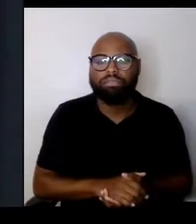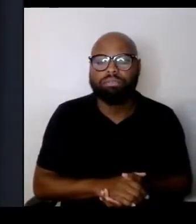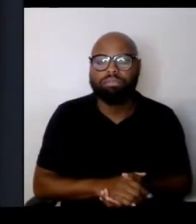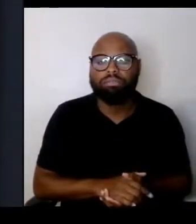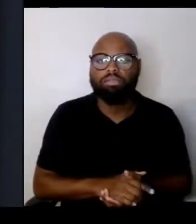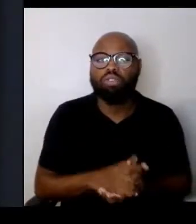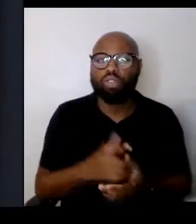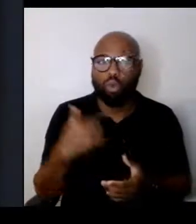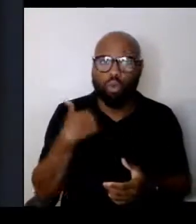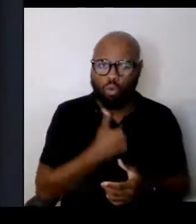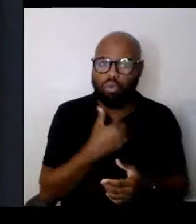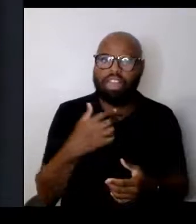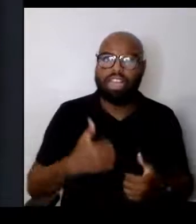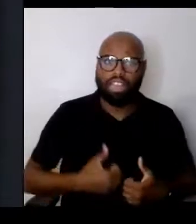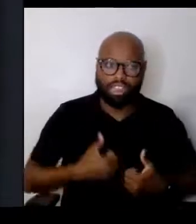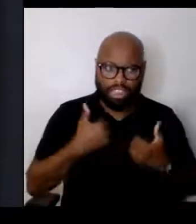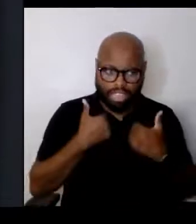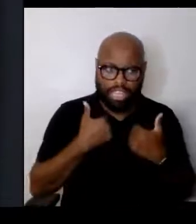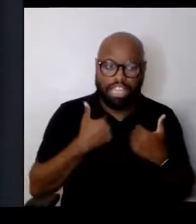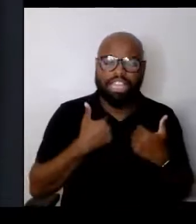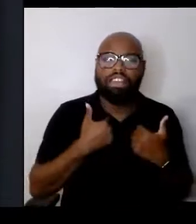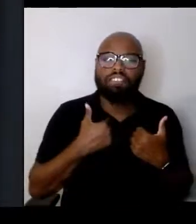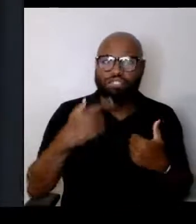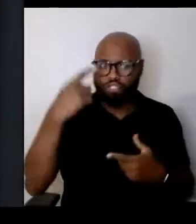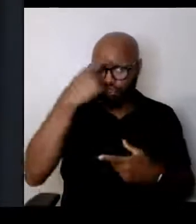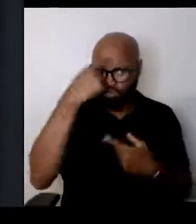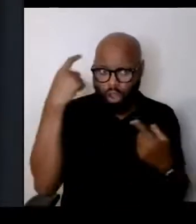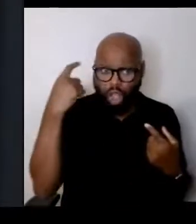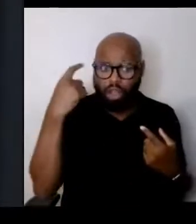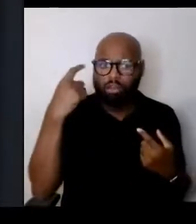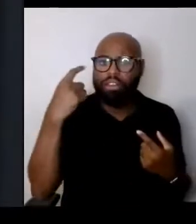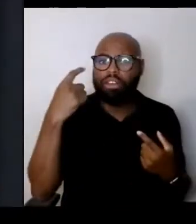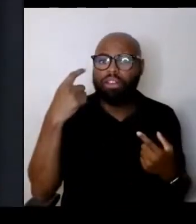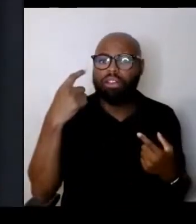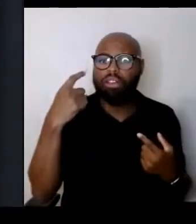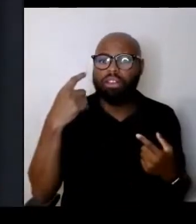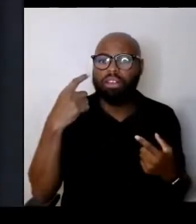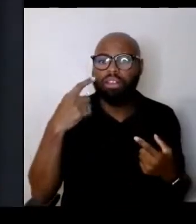that they have lived and we are not killed yet,